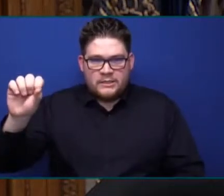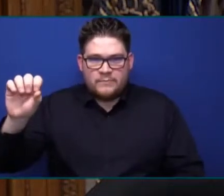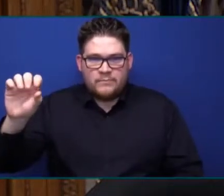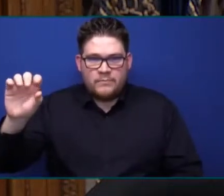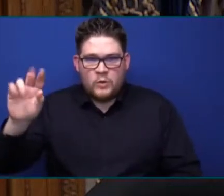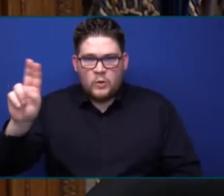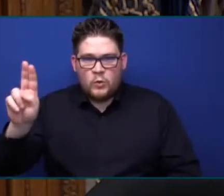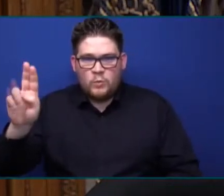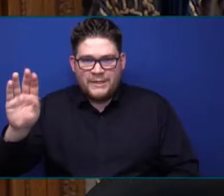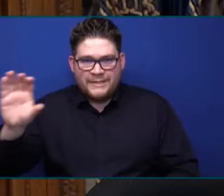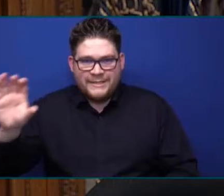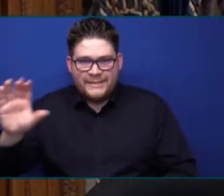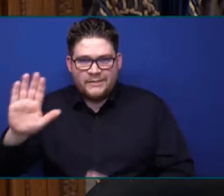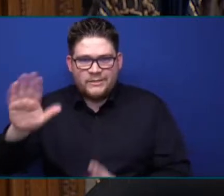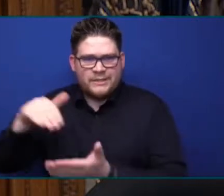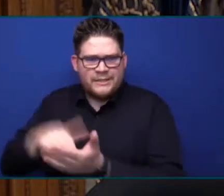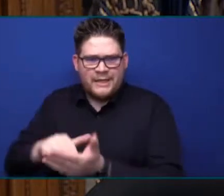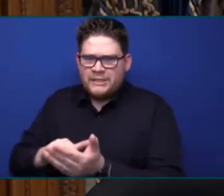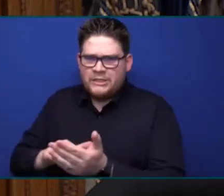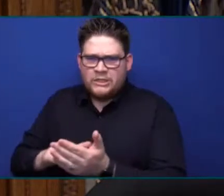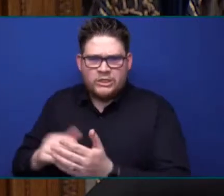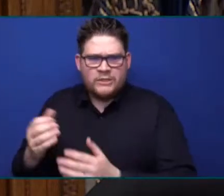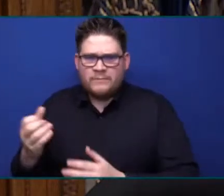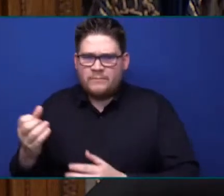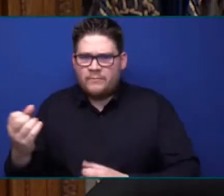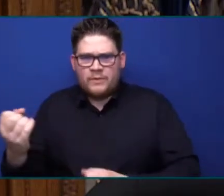I was thrilled that they were able to virtually join us for the event celebrating